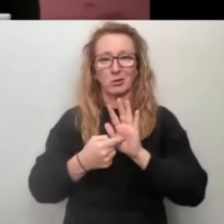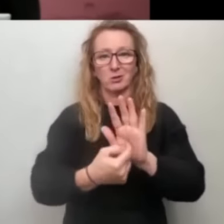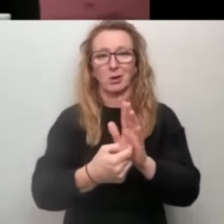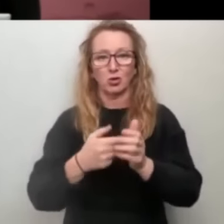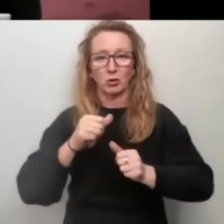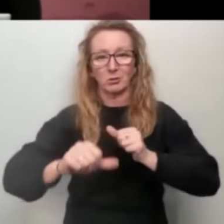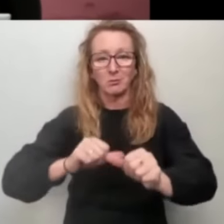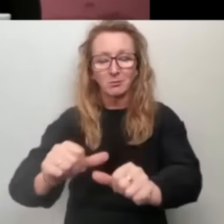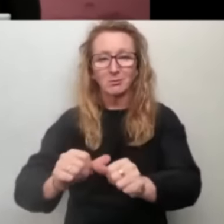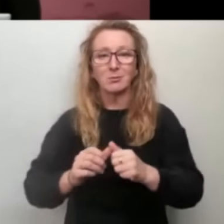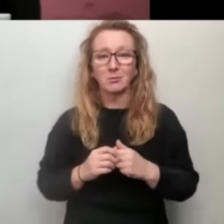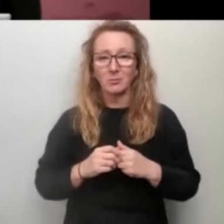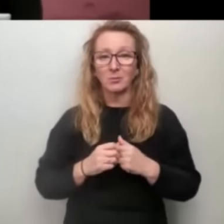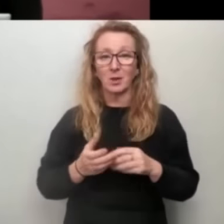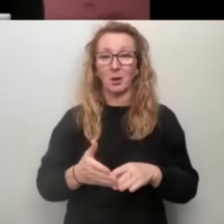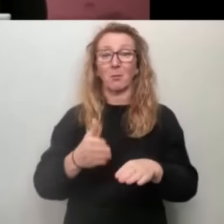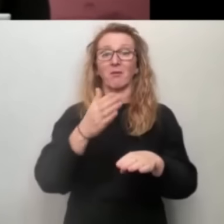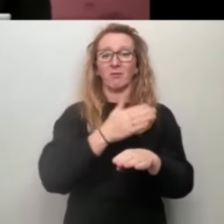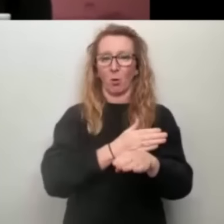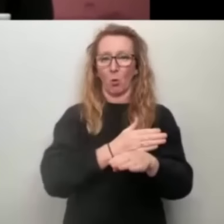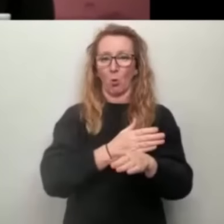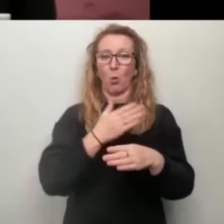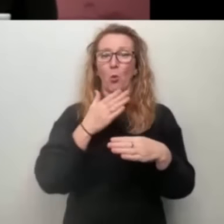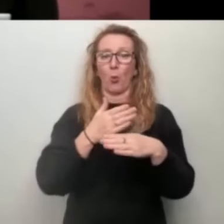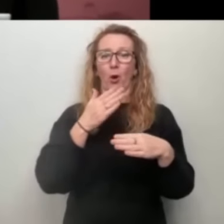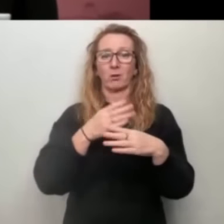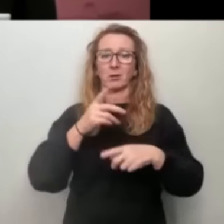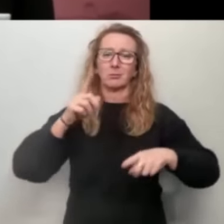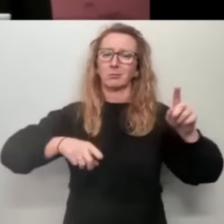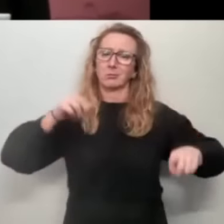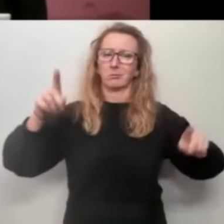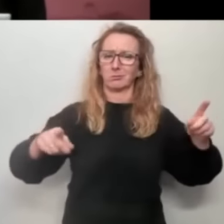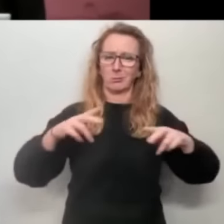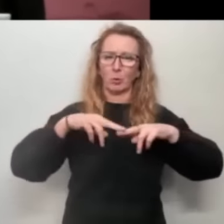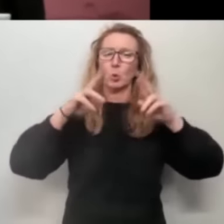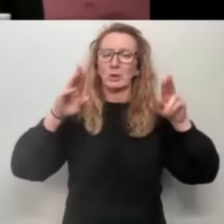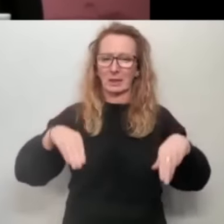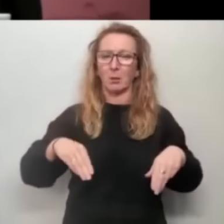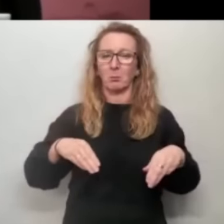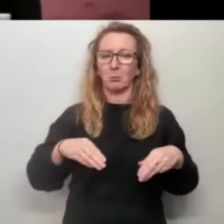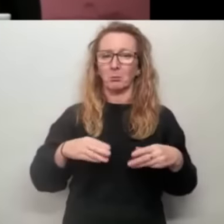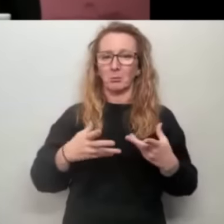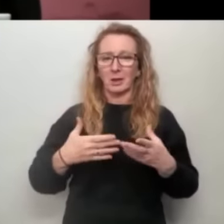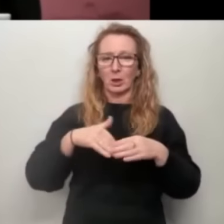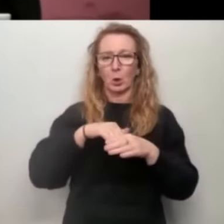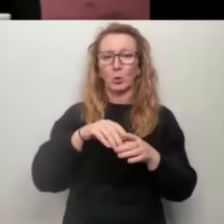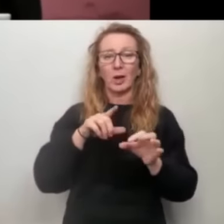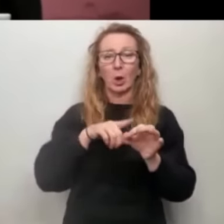Before that, he worked at various museums including the Quilt Museum and gallery,